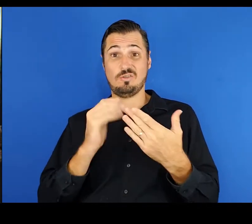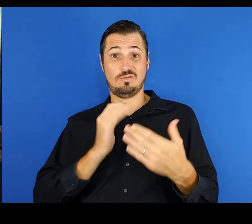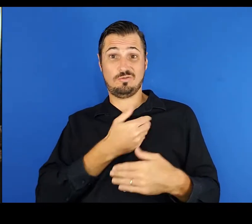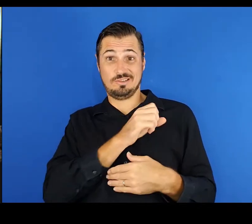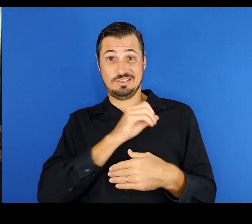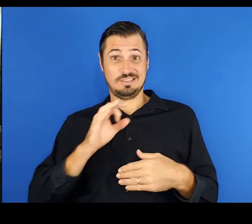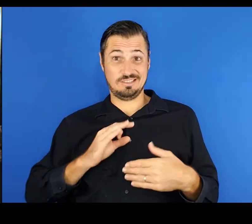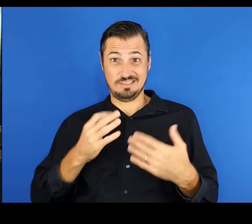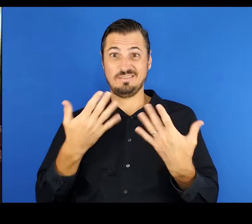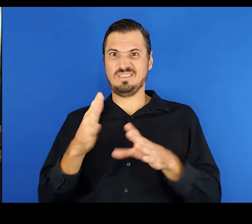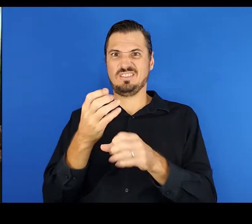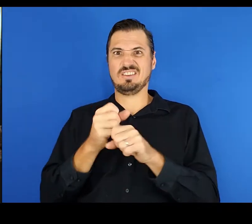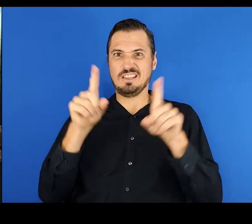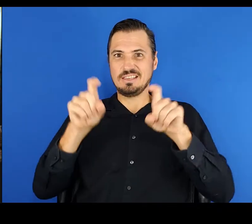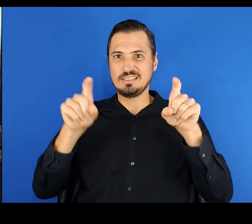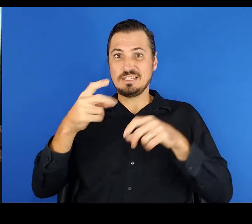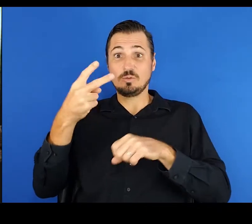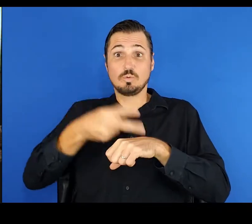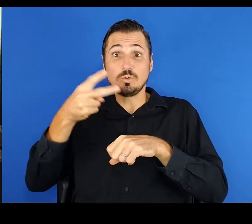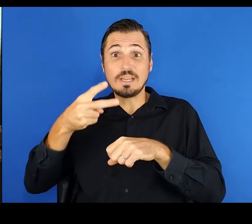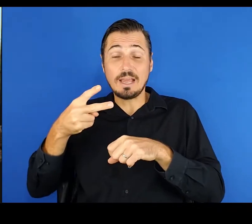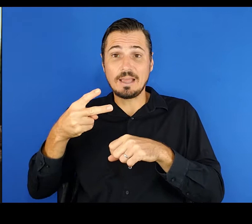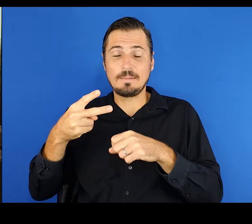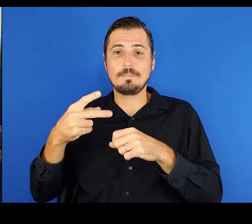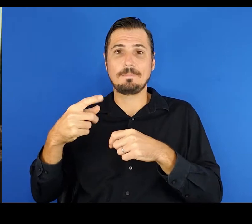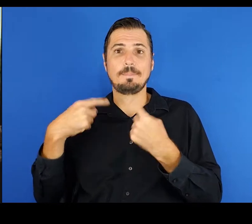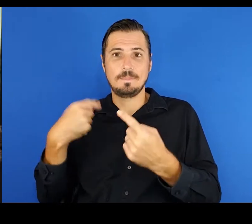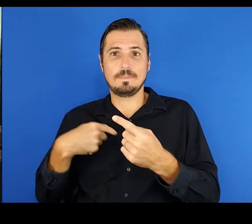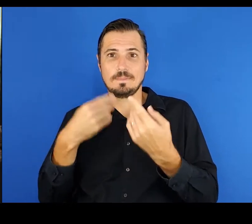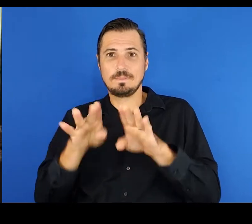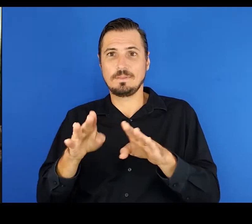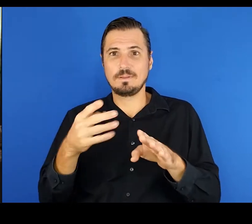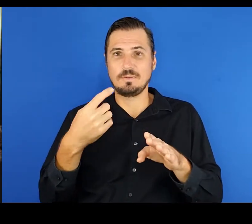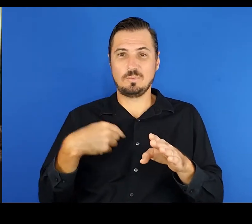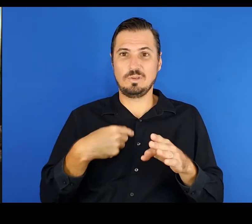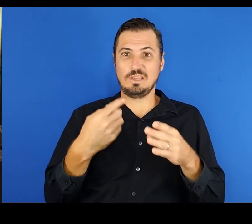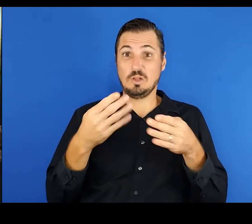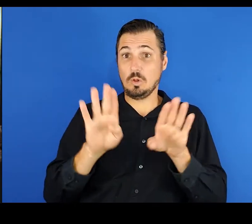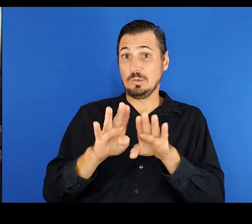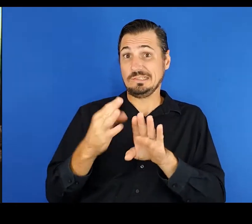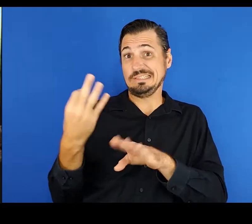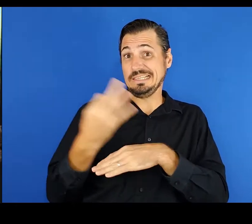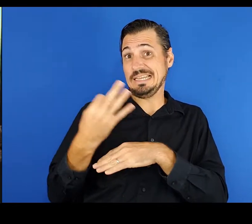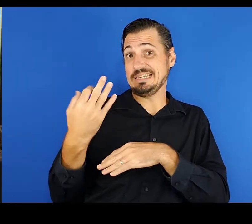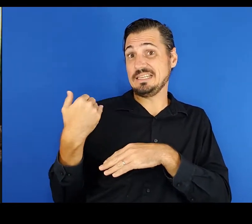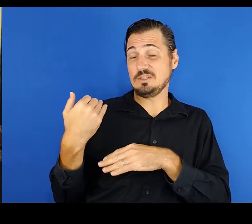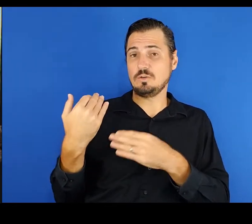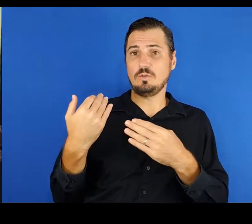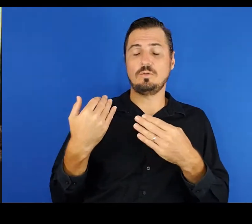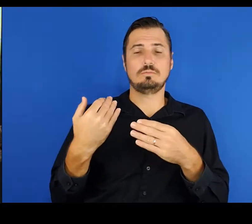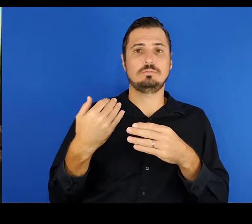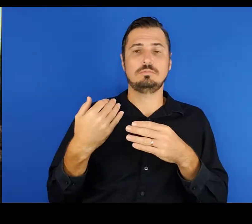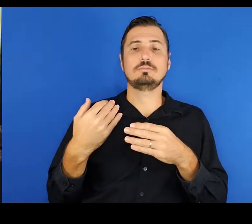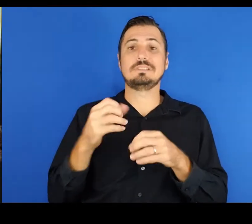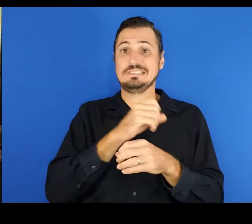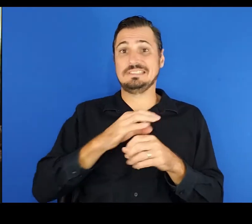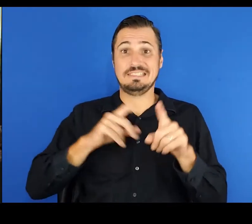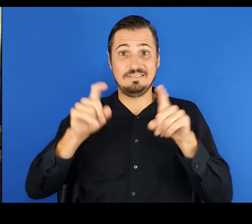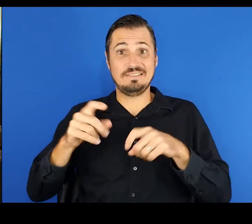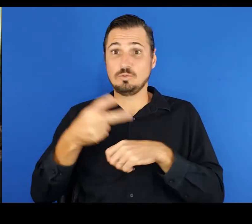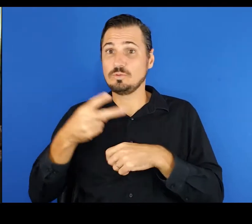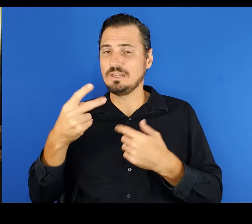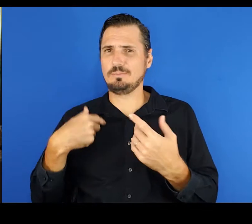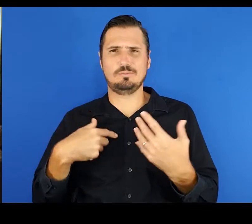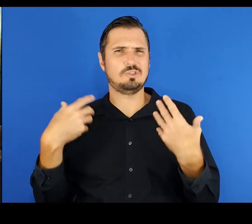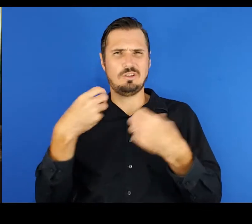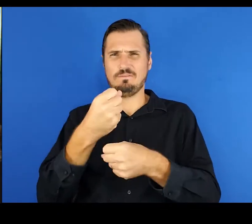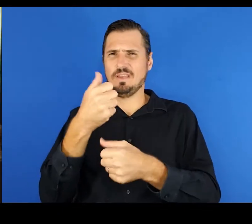has been fully tested two times since we’ve been closed. So we’ve been closed for 9 days now. We are super confident that everybody is safe and healthy